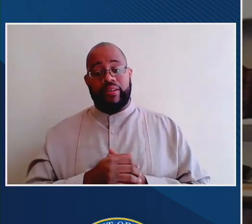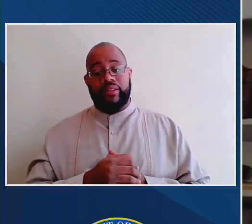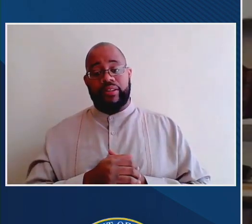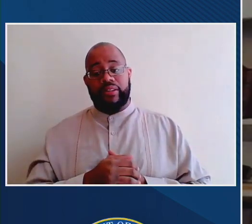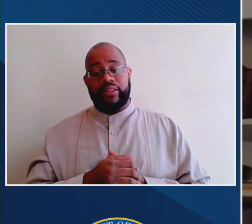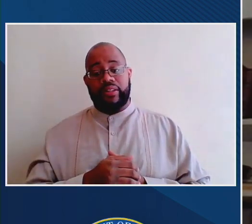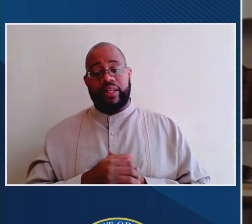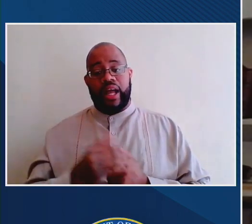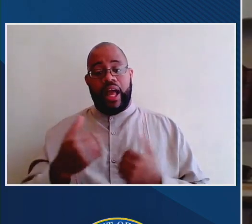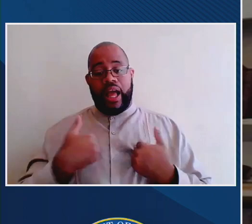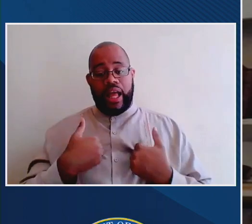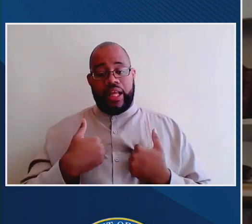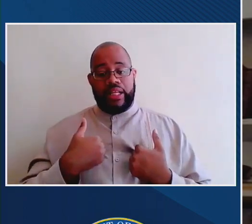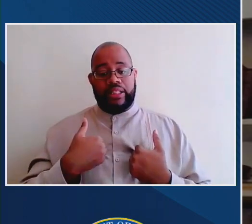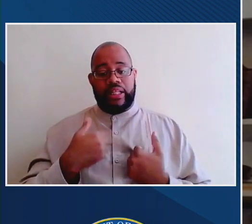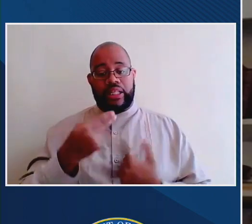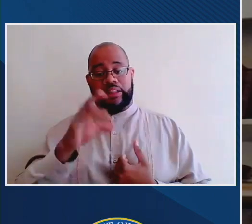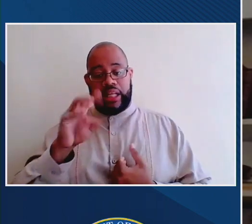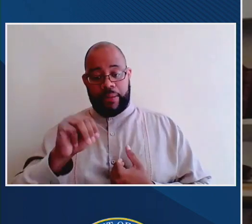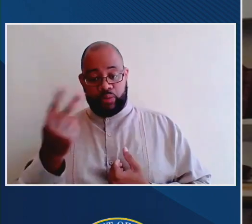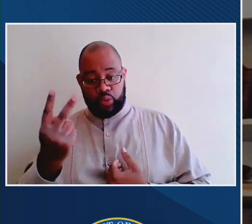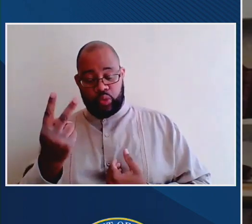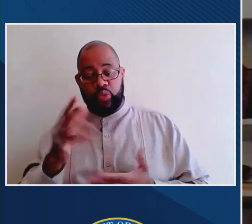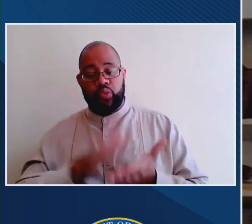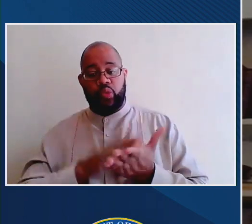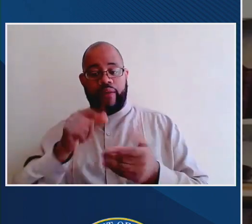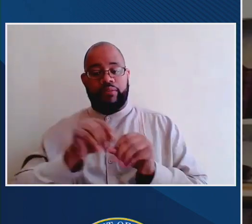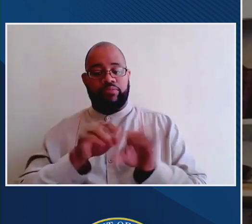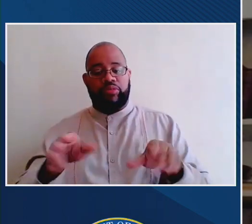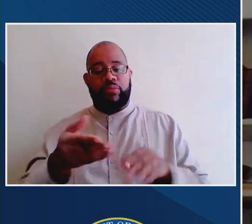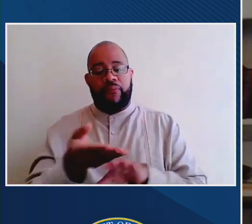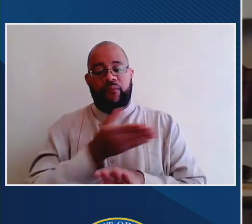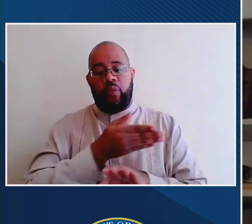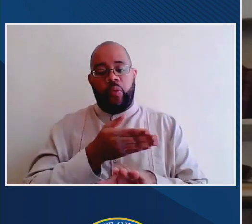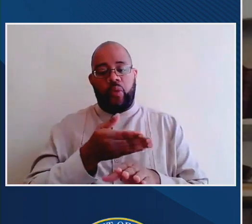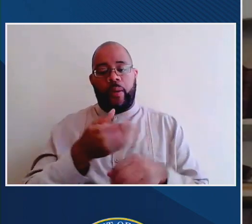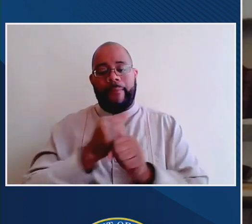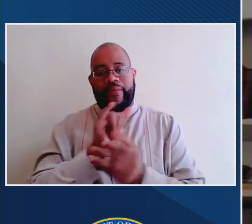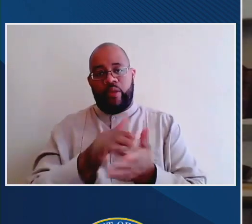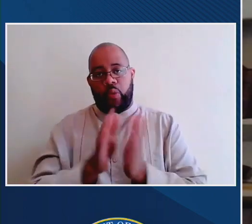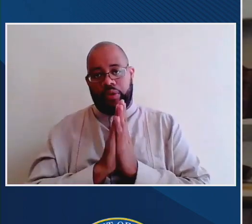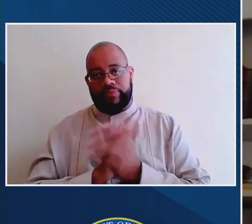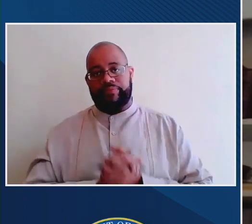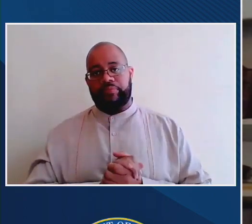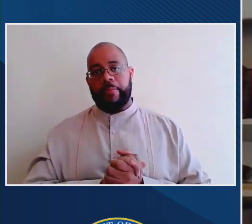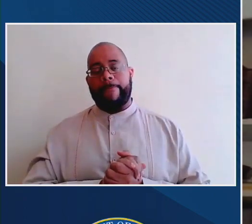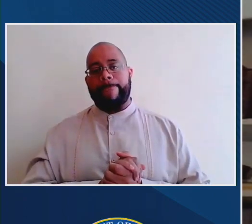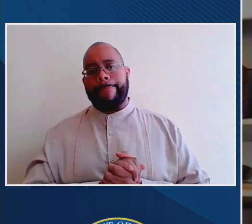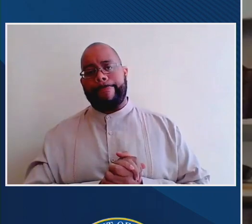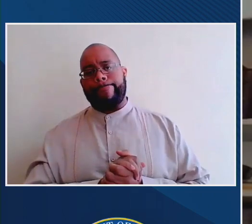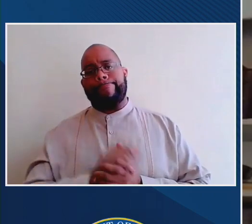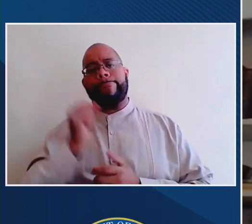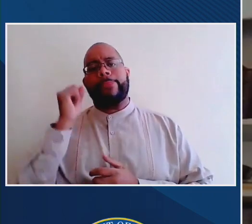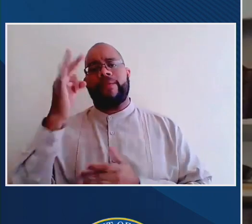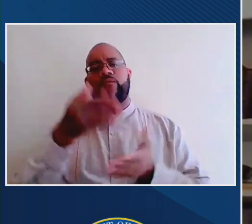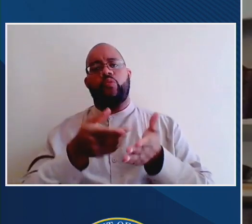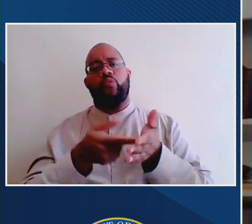the school does have to disperse first prior to making the request. If required to make this request in this